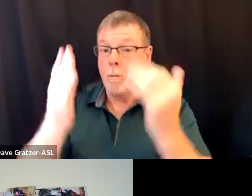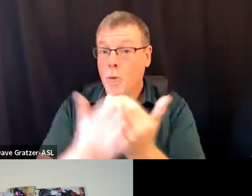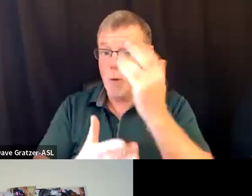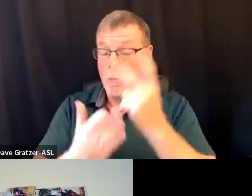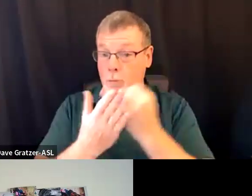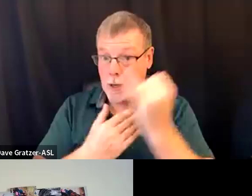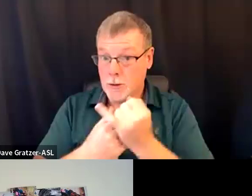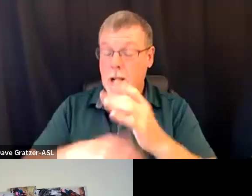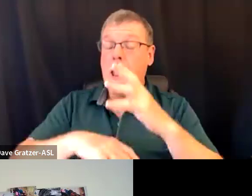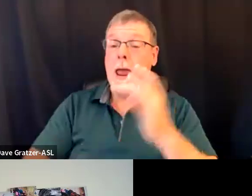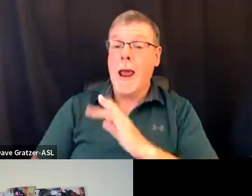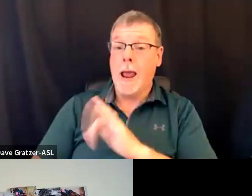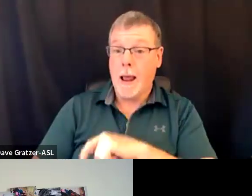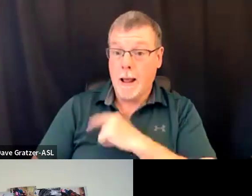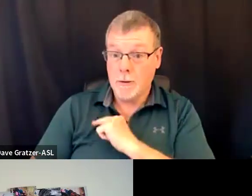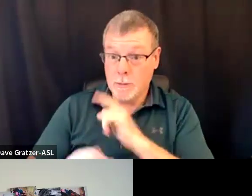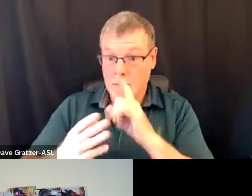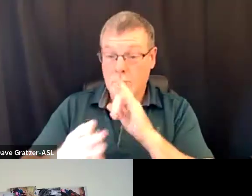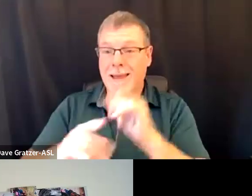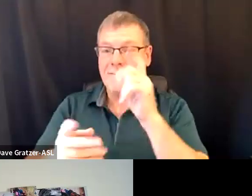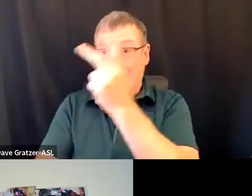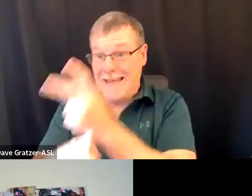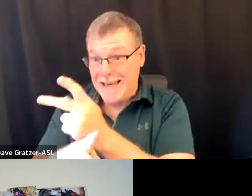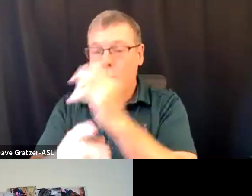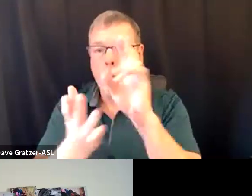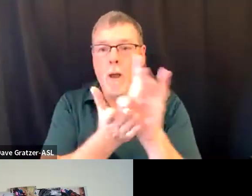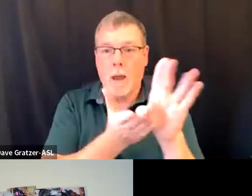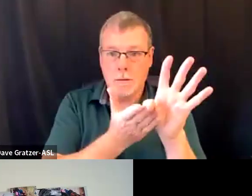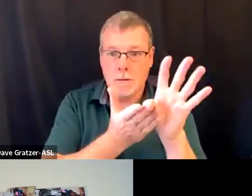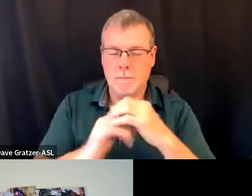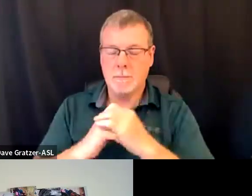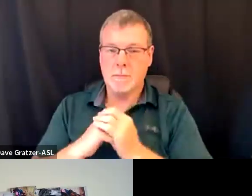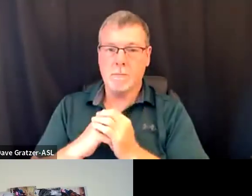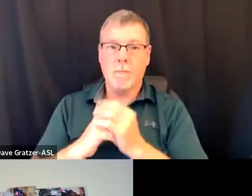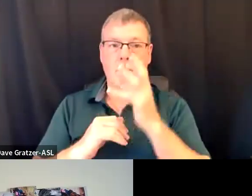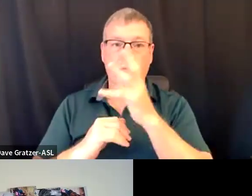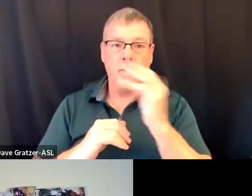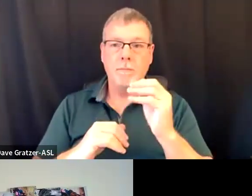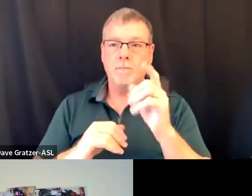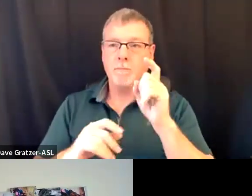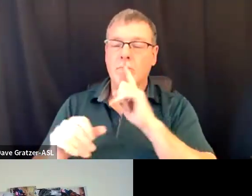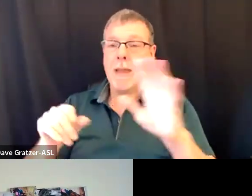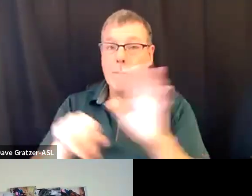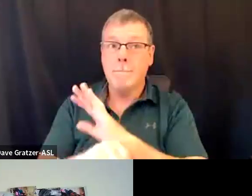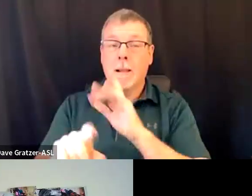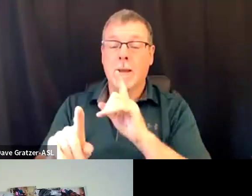they either keep the client in the project or exit them. "This is how I ensure the work I complete while rapport is being built and eligibility